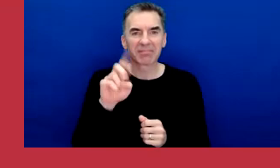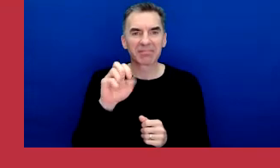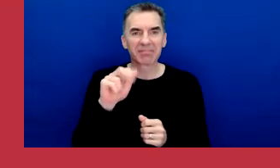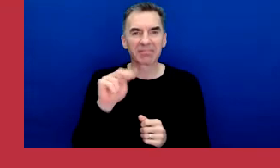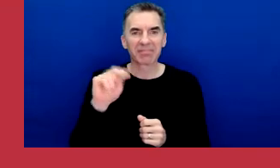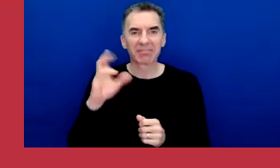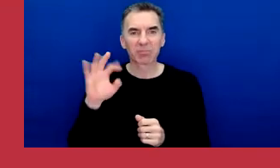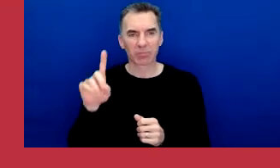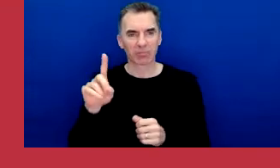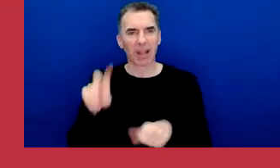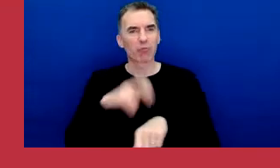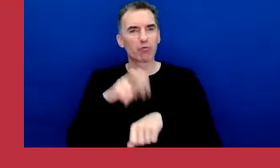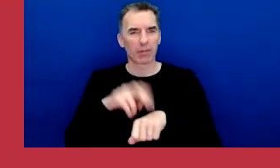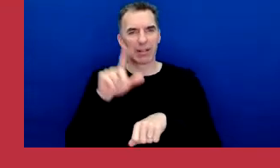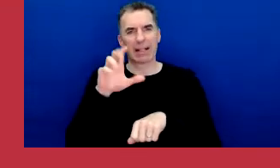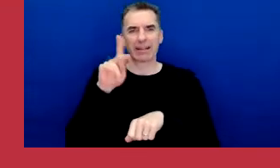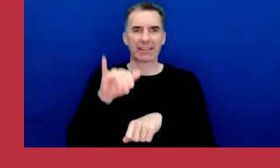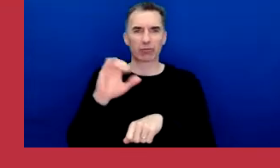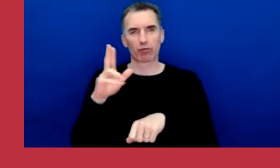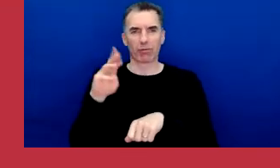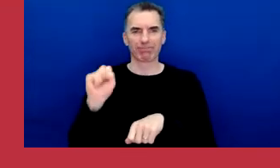He's the Lucky Charms